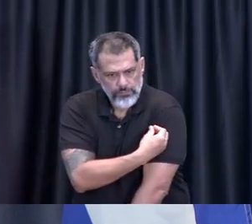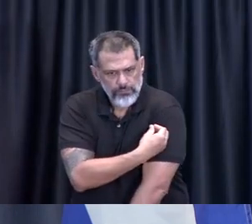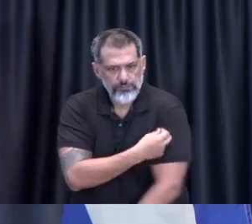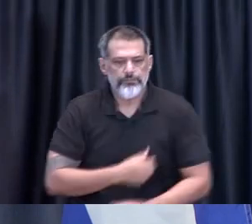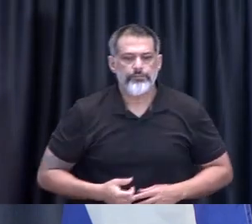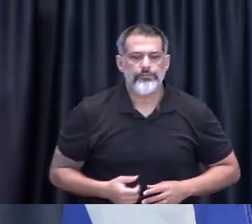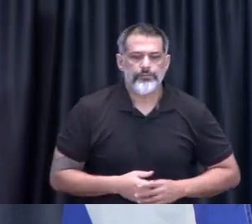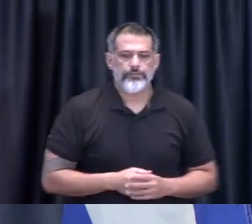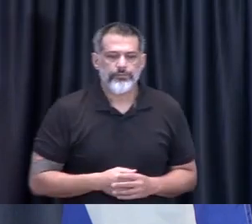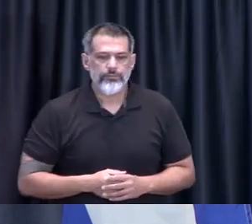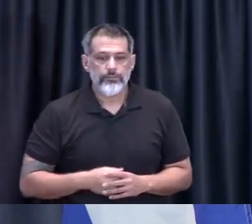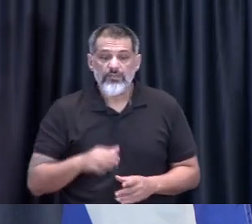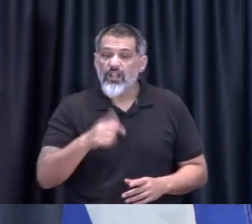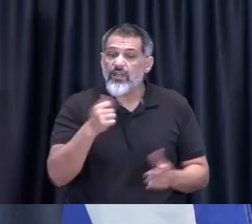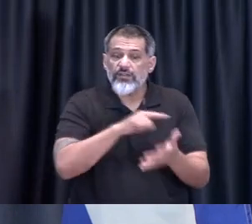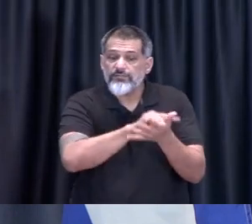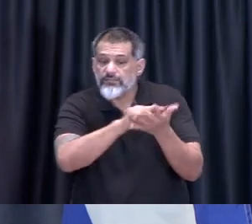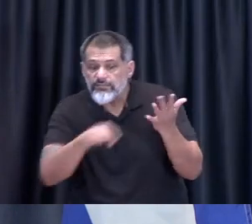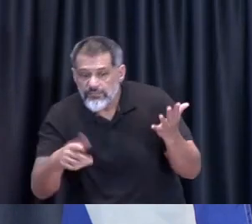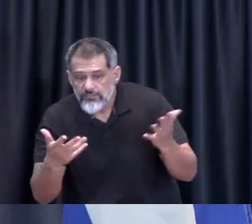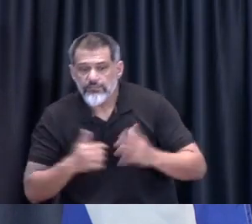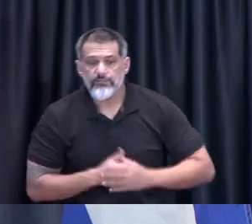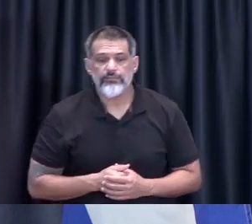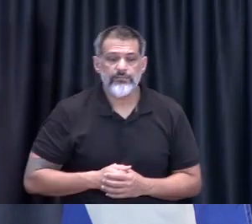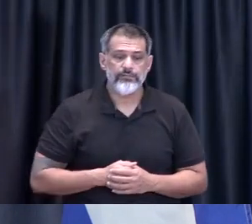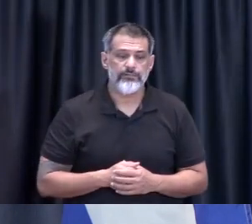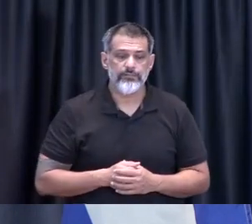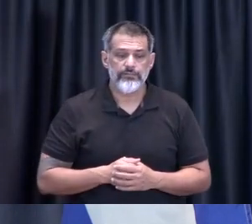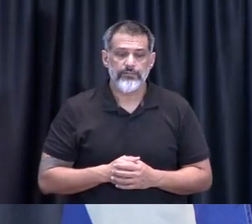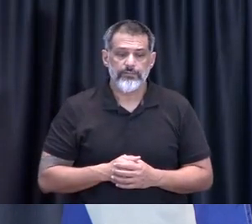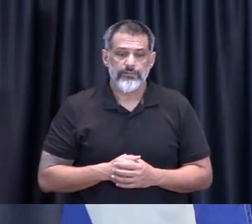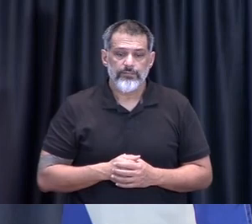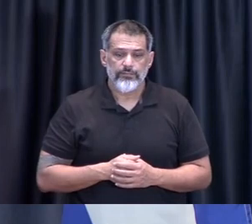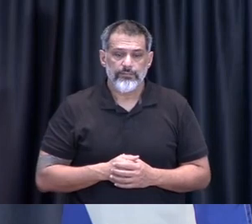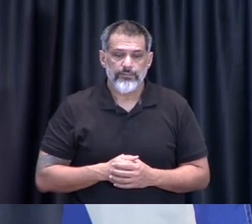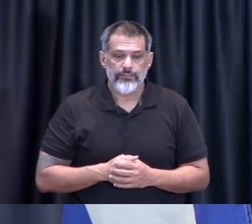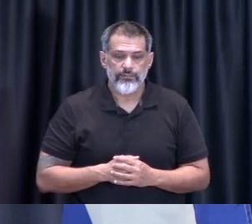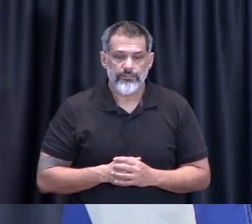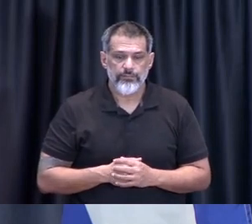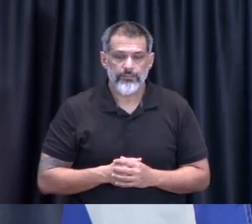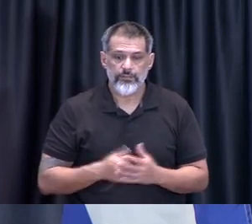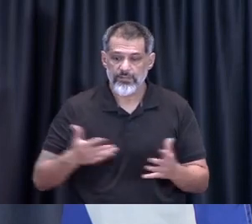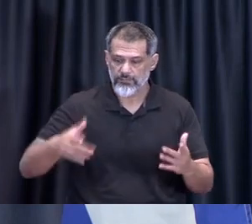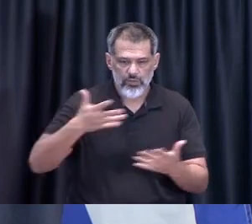The other components, of course, include choosing those moments to interact with other people carefully where there is a